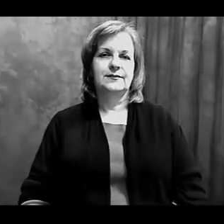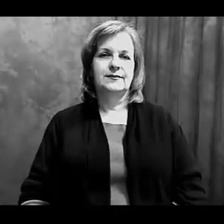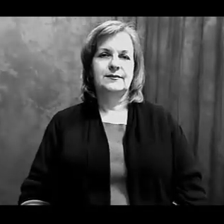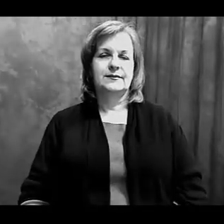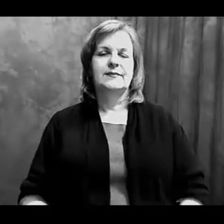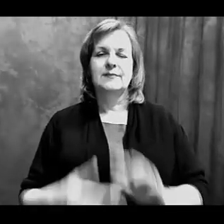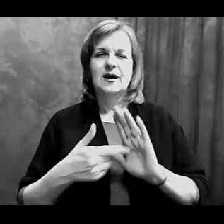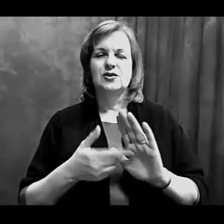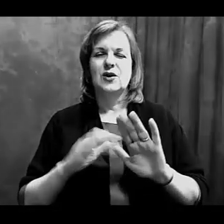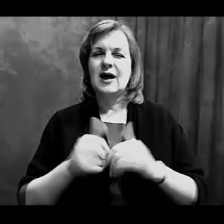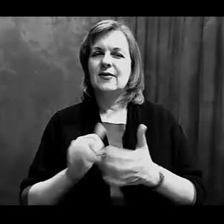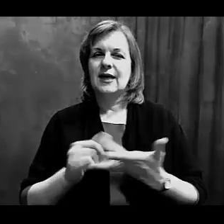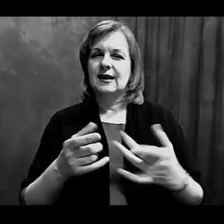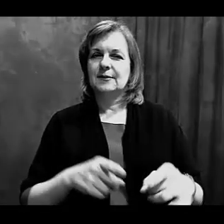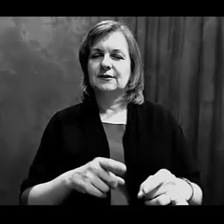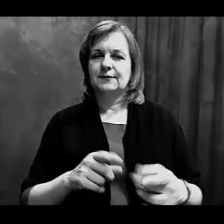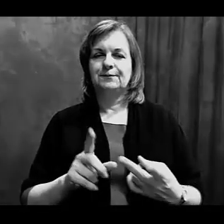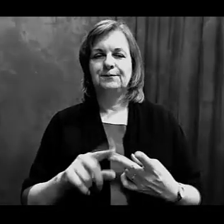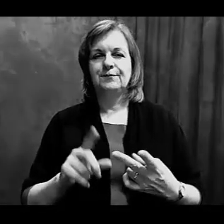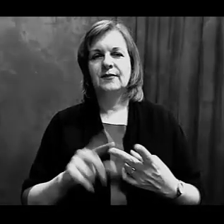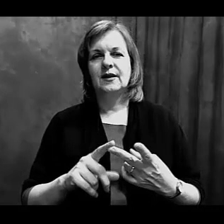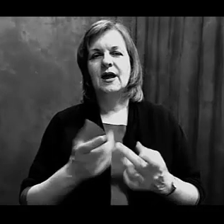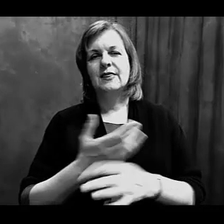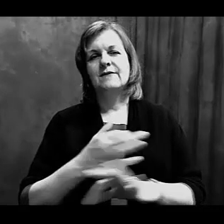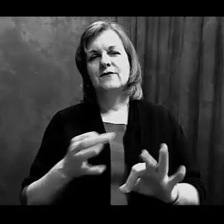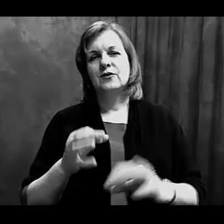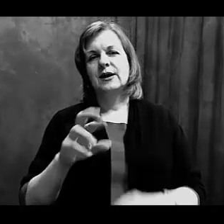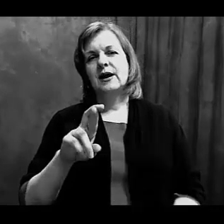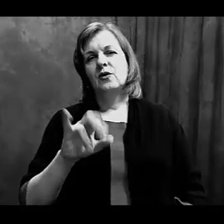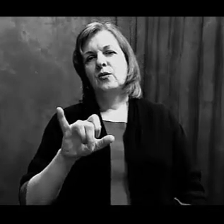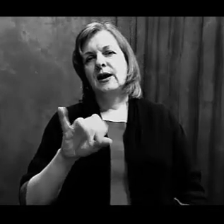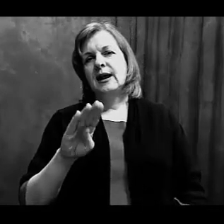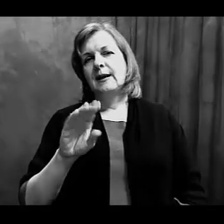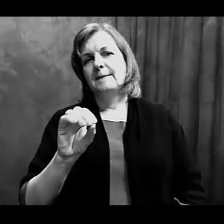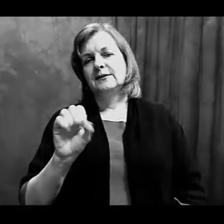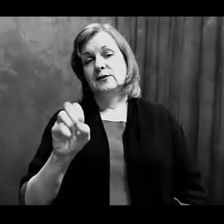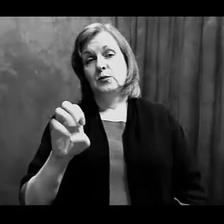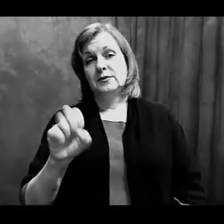and we will show you how that's done free ribosomes